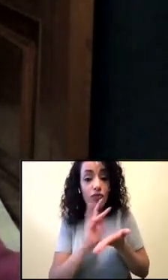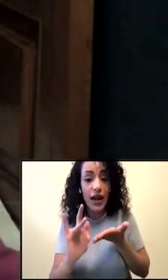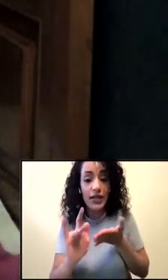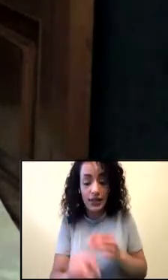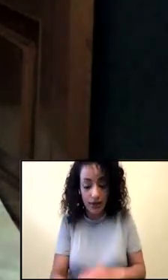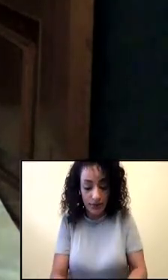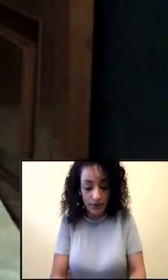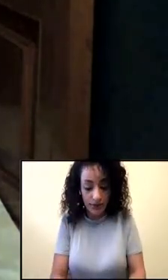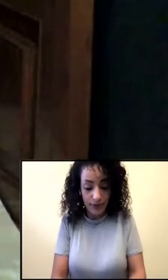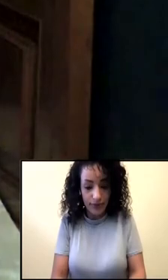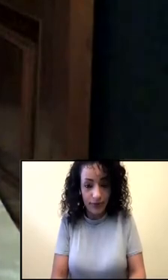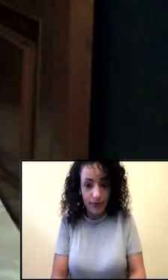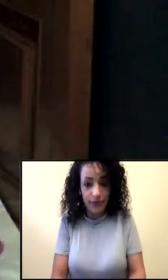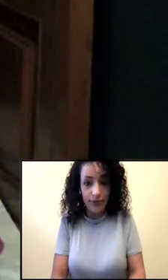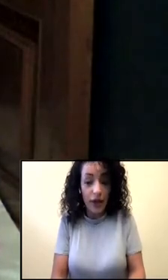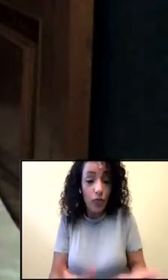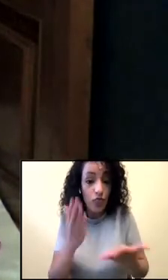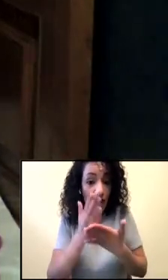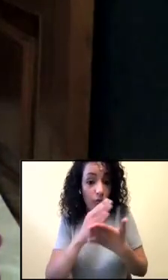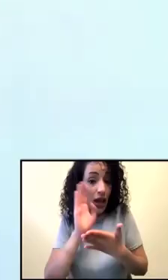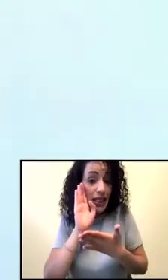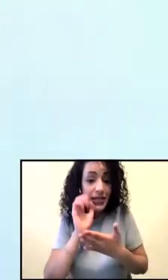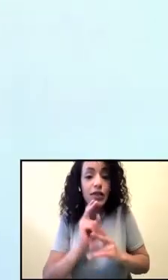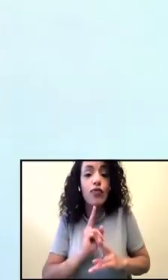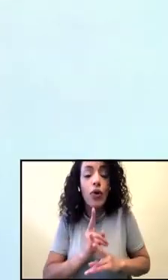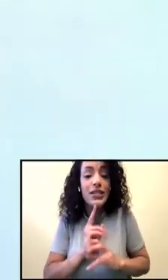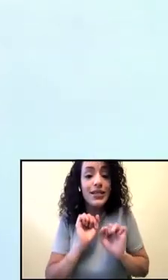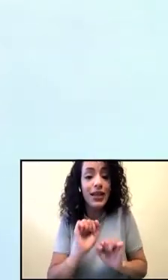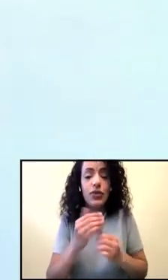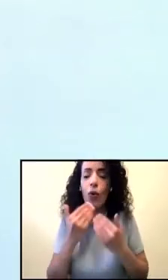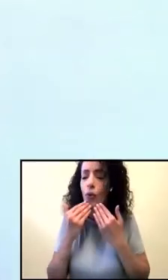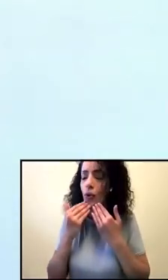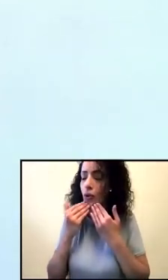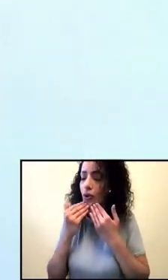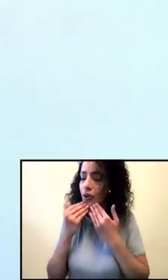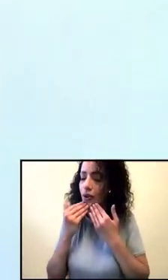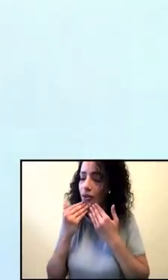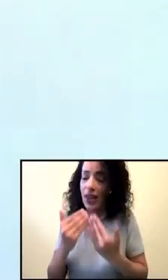by listening to their voices. Thank you so much for that Aanchal, and we are literally,